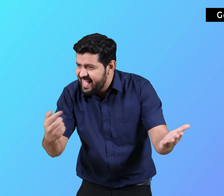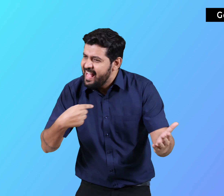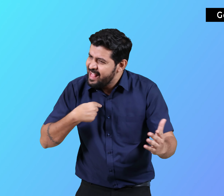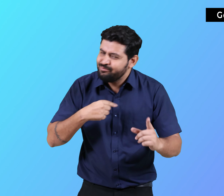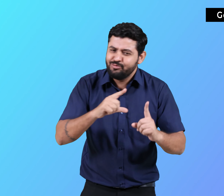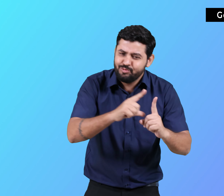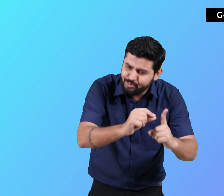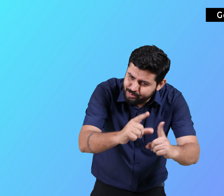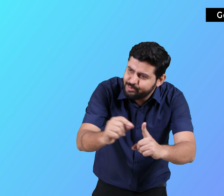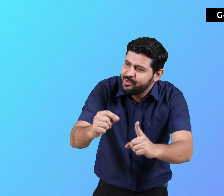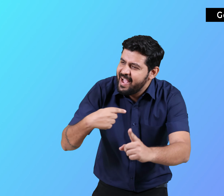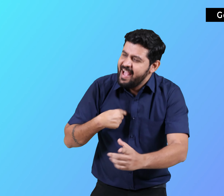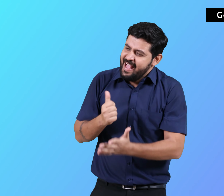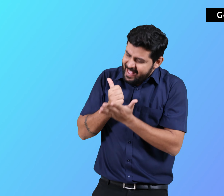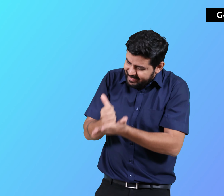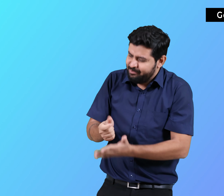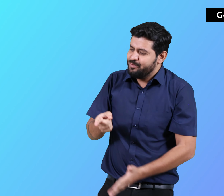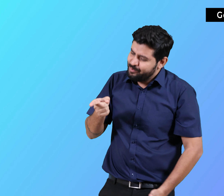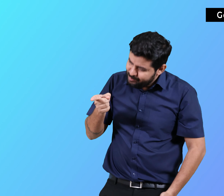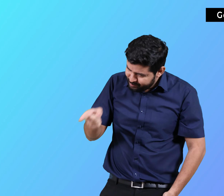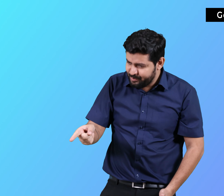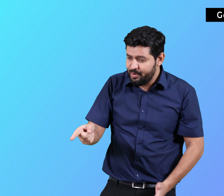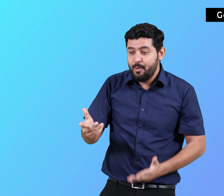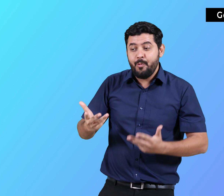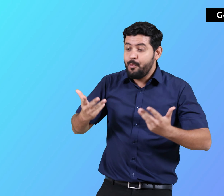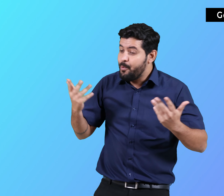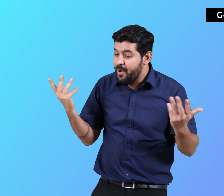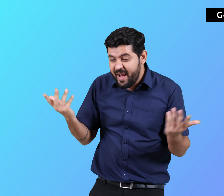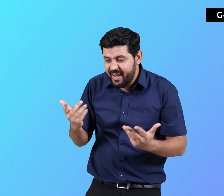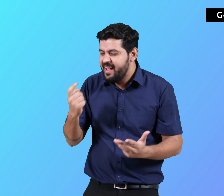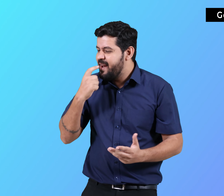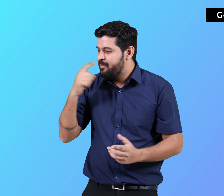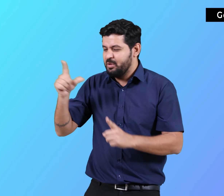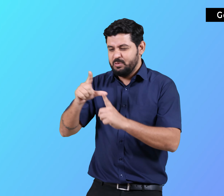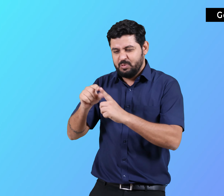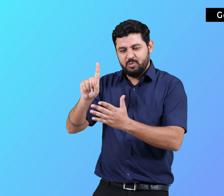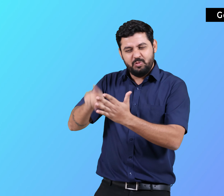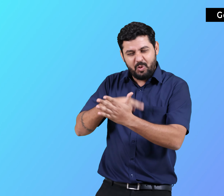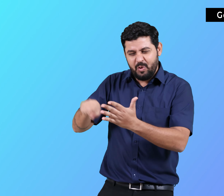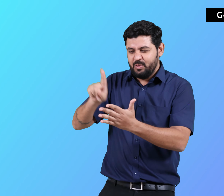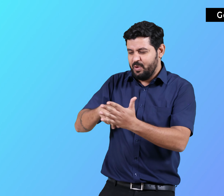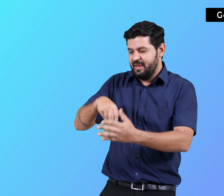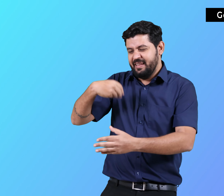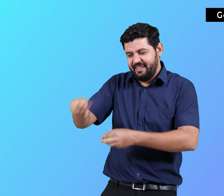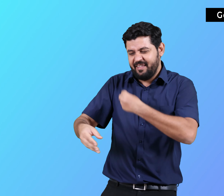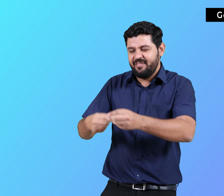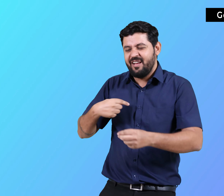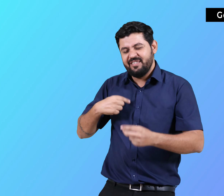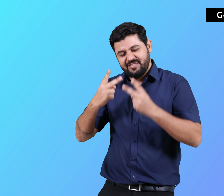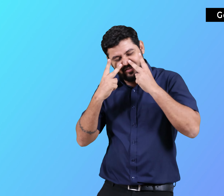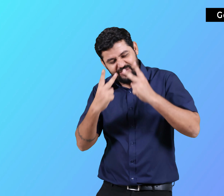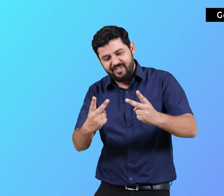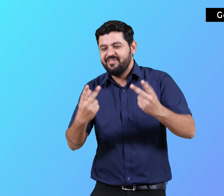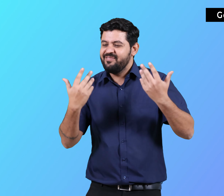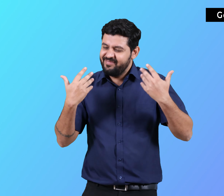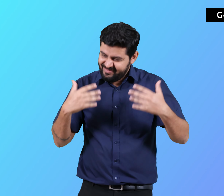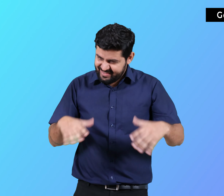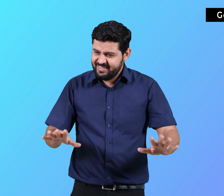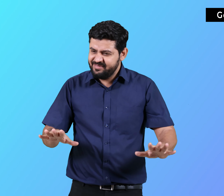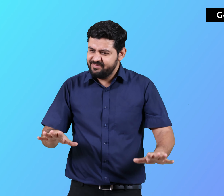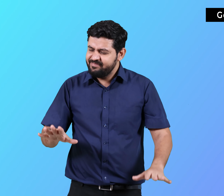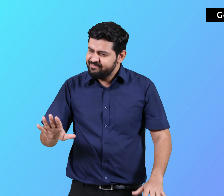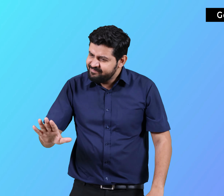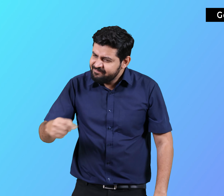I am doing this because I have seen all the wrong things Laban has been doing to you, and I want to help you.